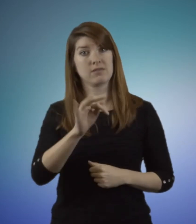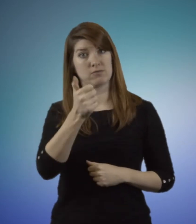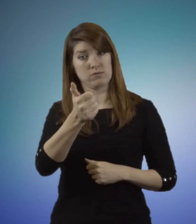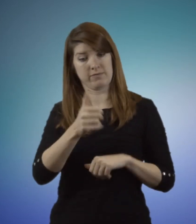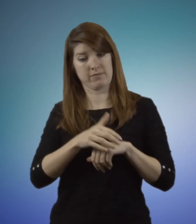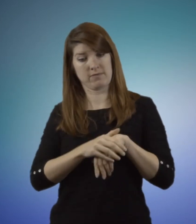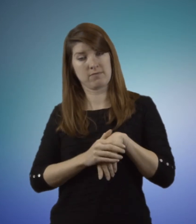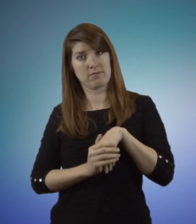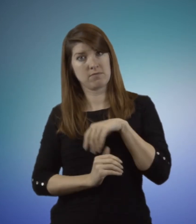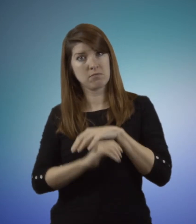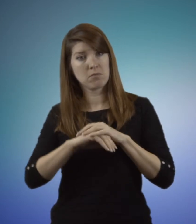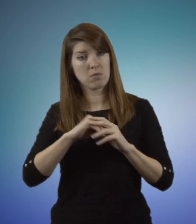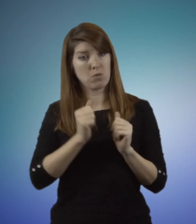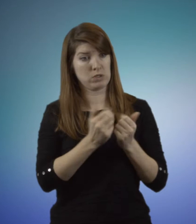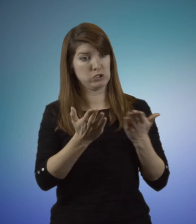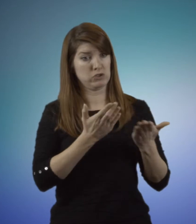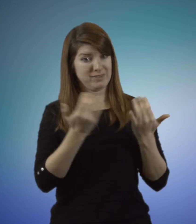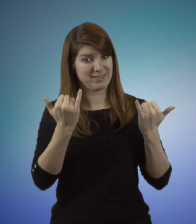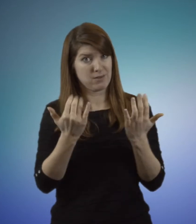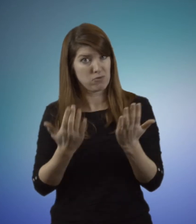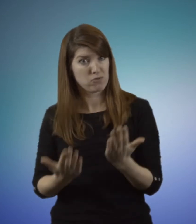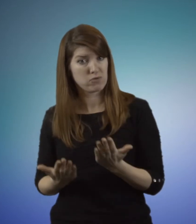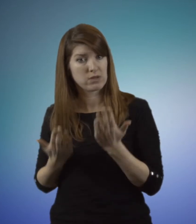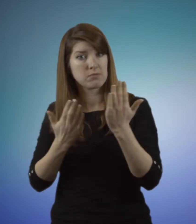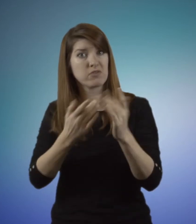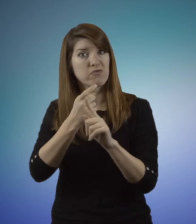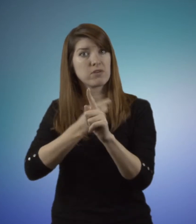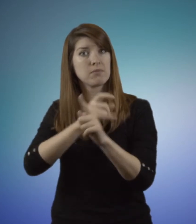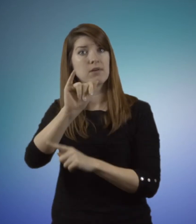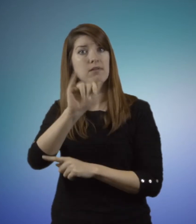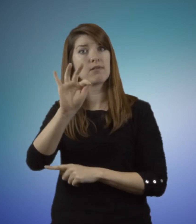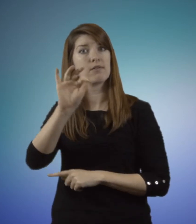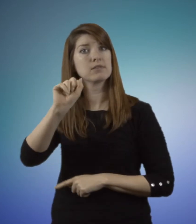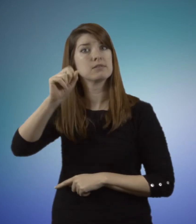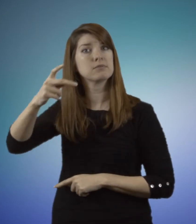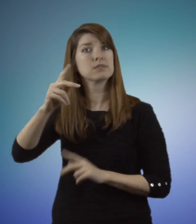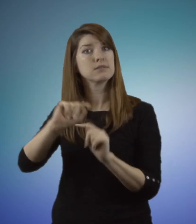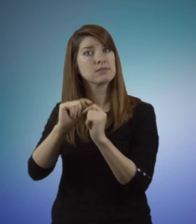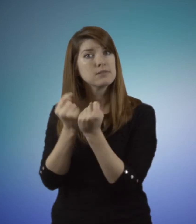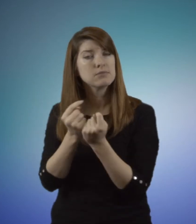And if you are uncomfortable with the services that are being recommended by your IFSP team,